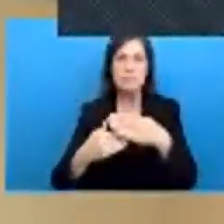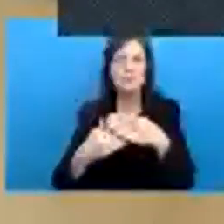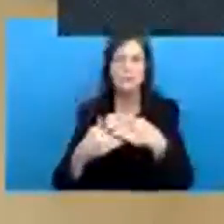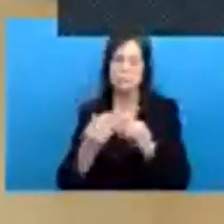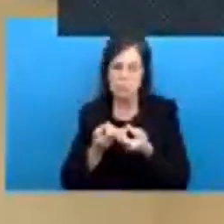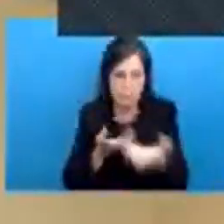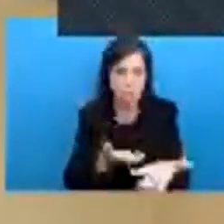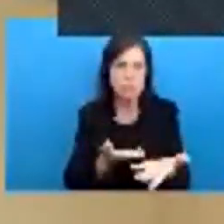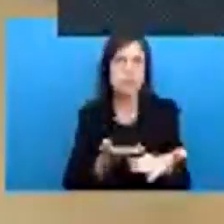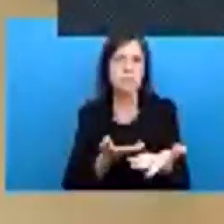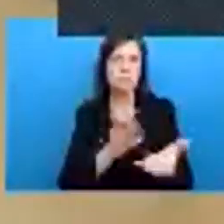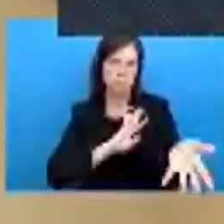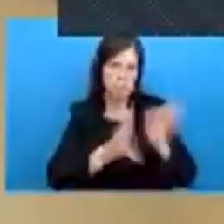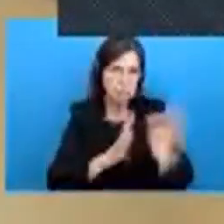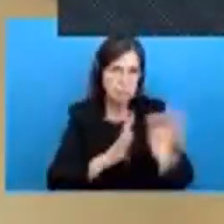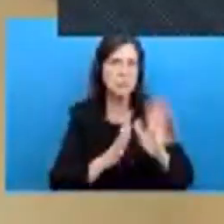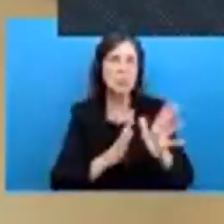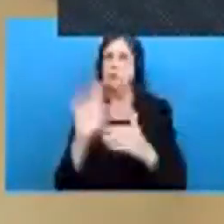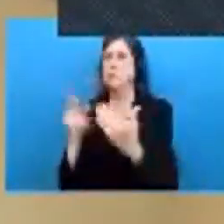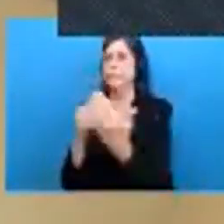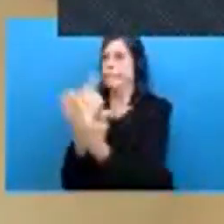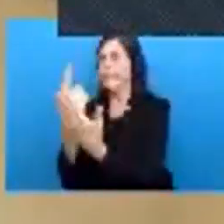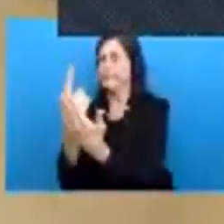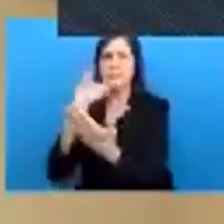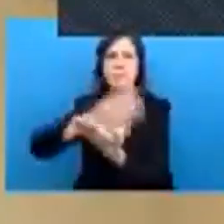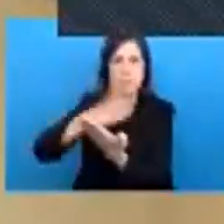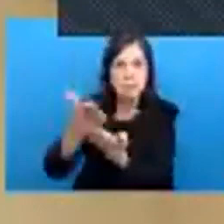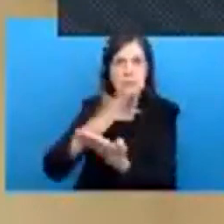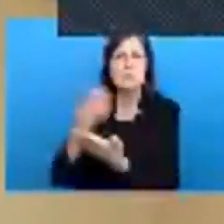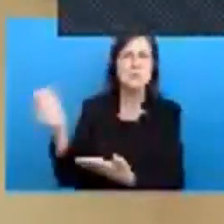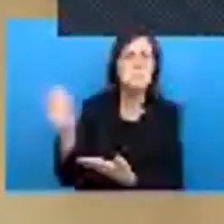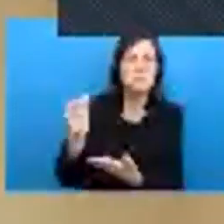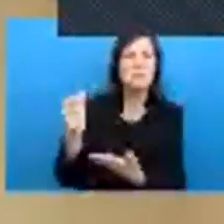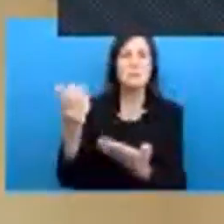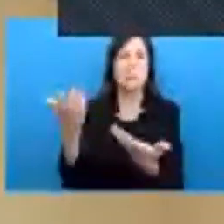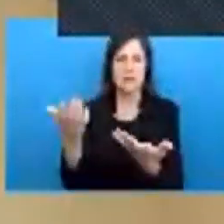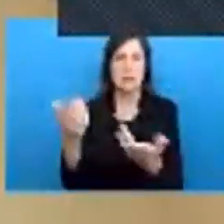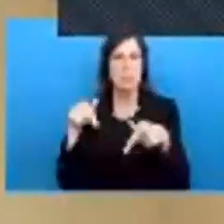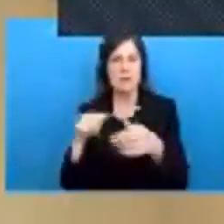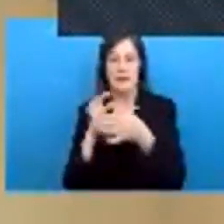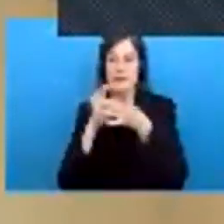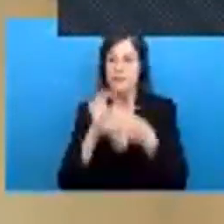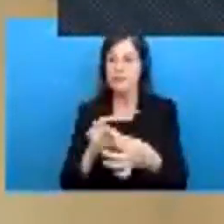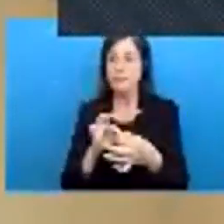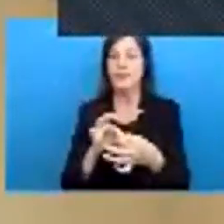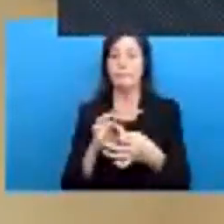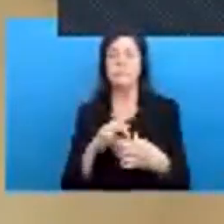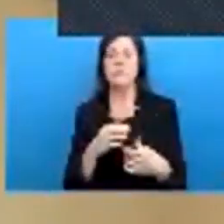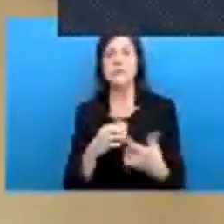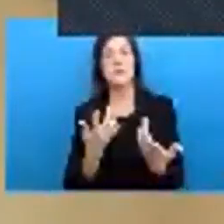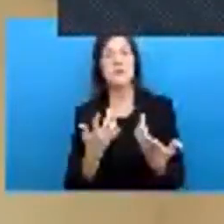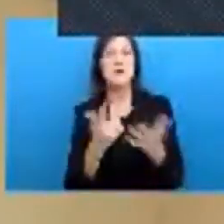the achievement of the internationally agreed development codes in recognizes importance of preserving